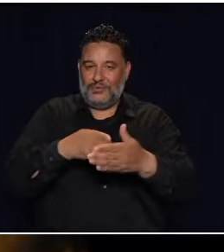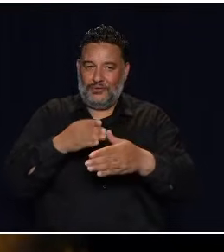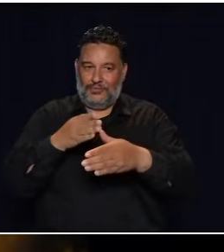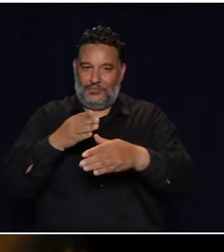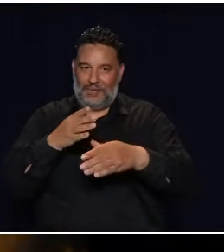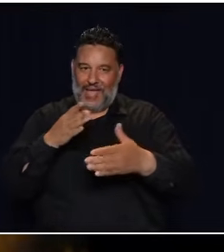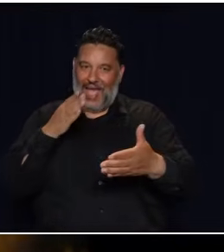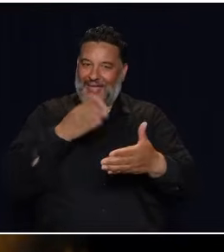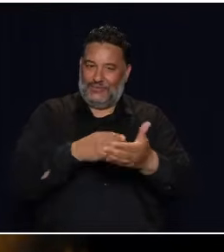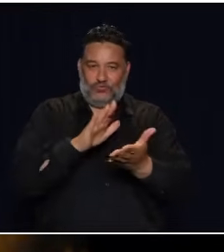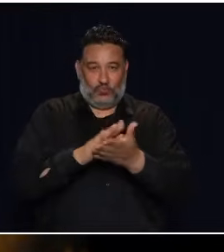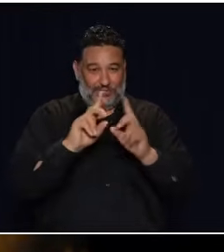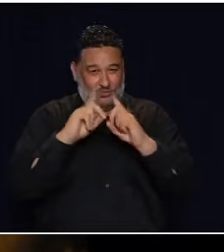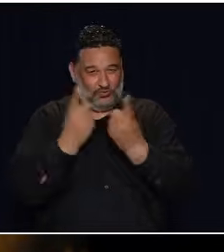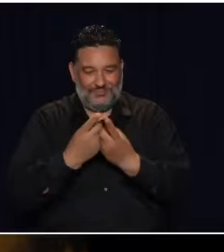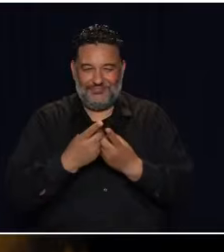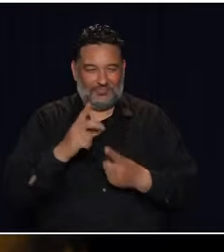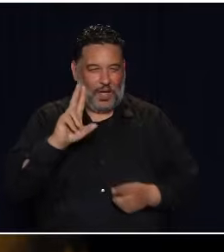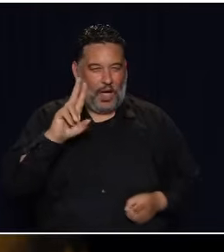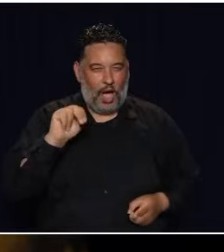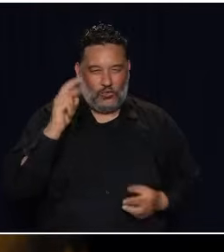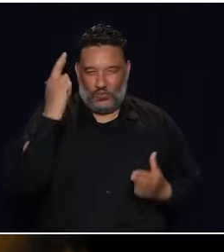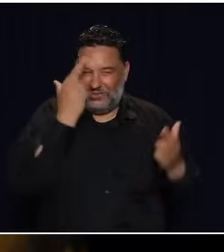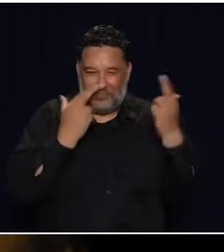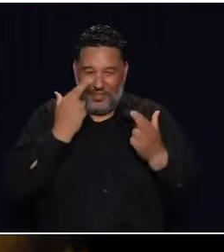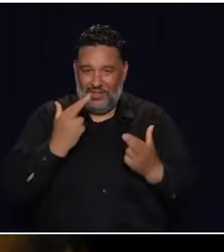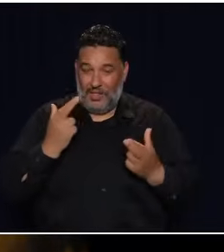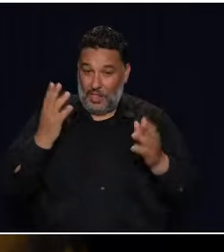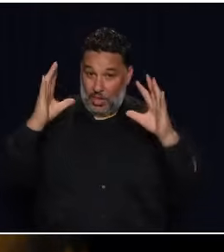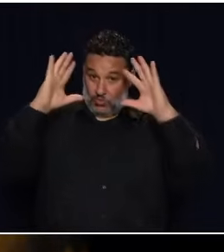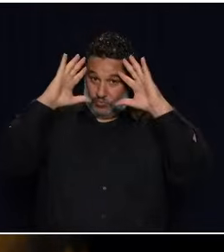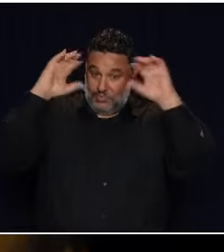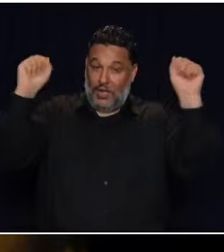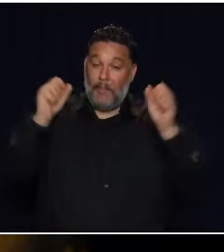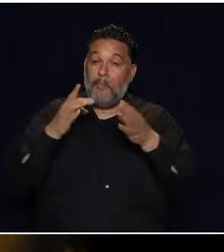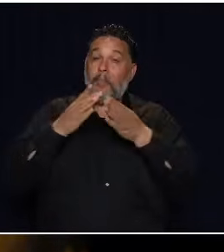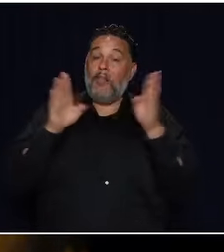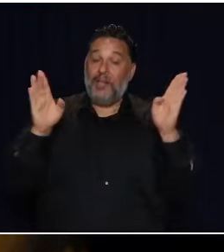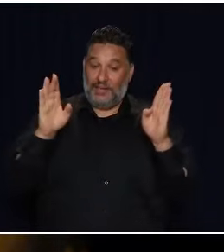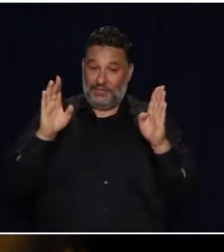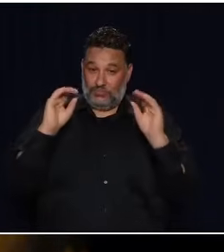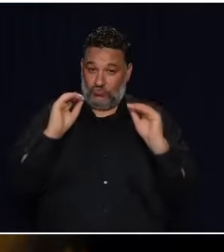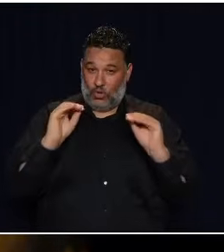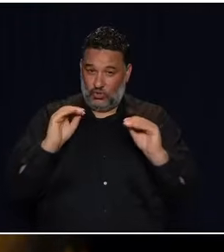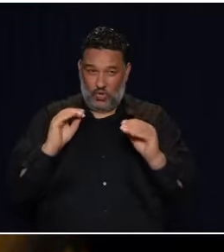RIGHT NOW THERE ARE SEVERAL LAWSUITS THAT ARE CHARGED AGAINST OUR SCHOOL DISTRICTS.